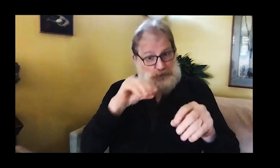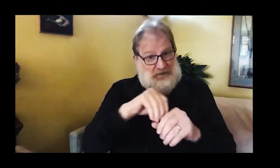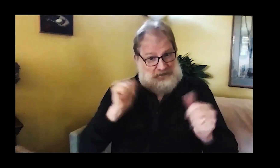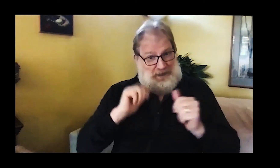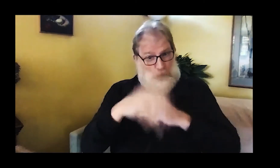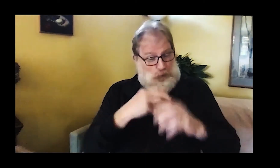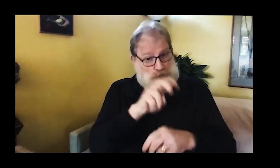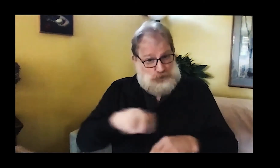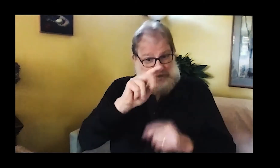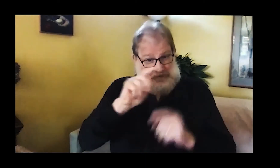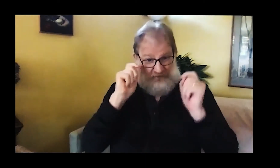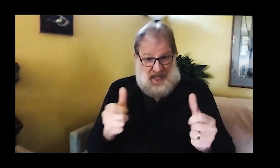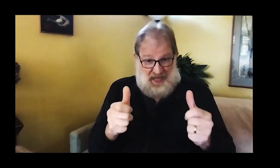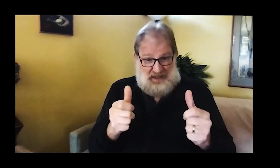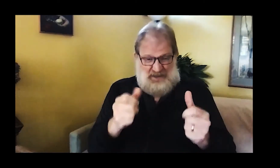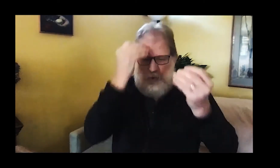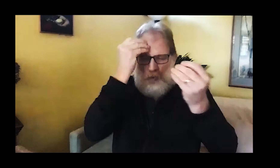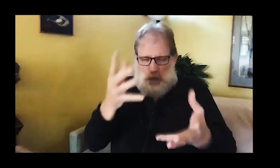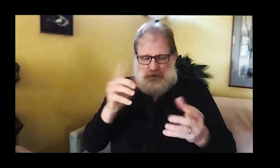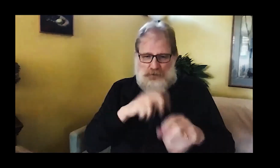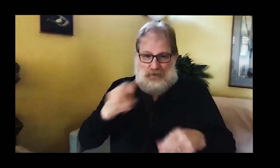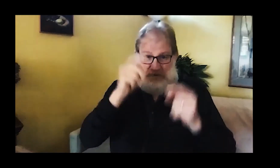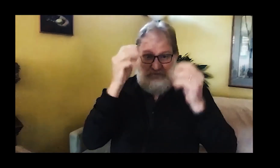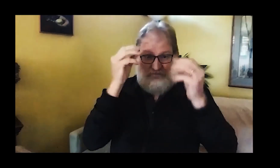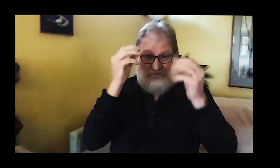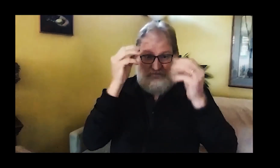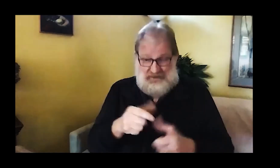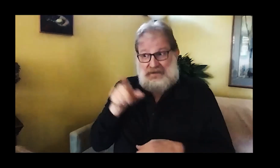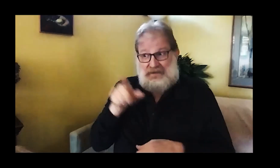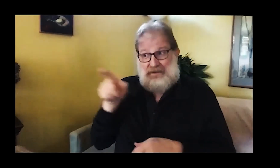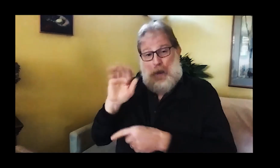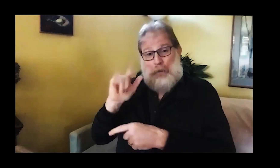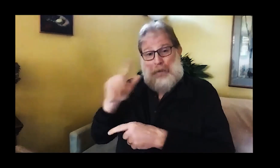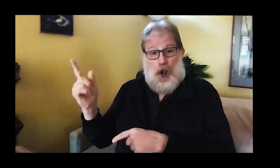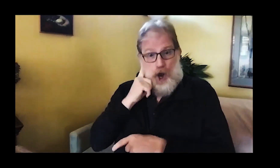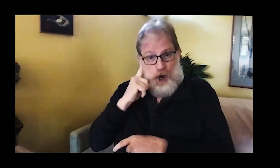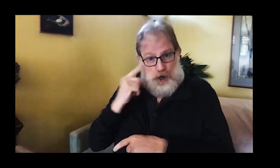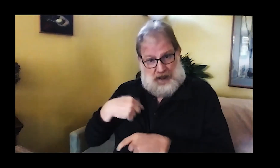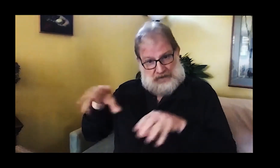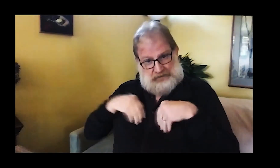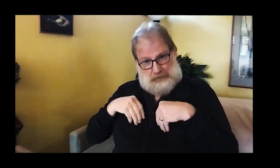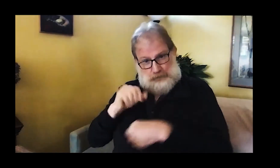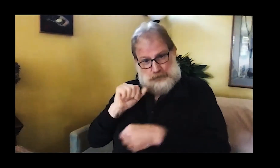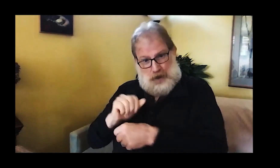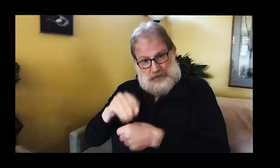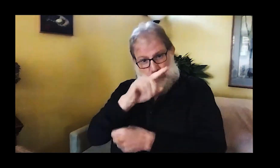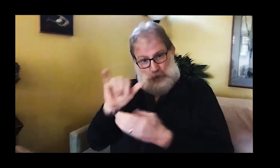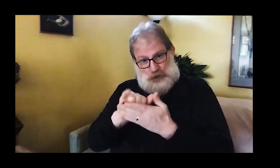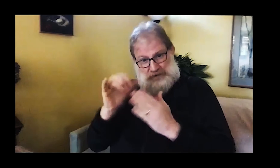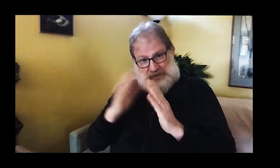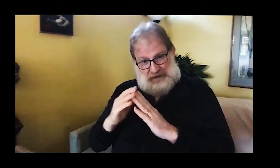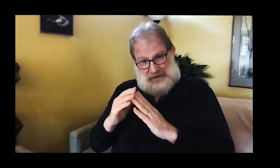and I have to tell you, word travels fast. Bill heard that I had taken the job in New York City